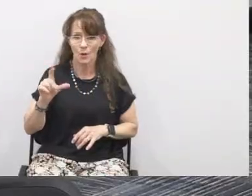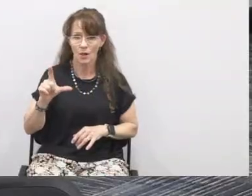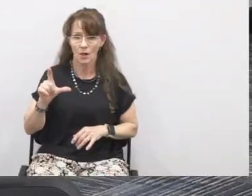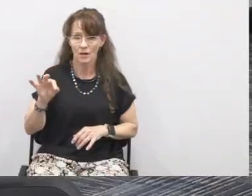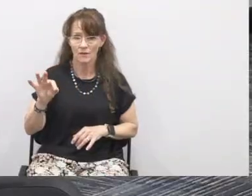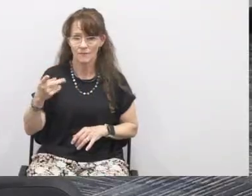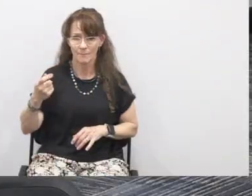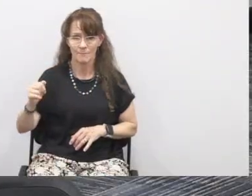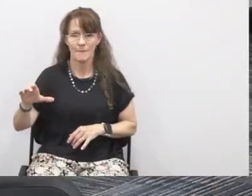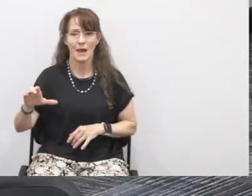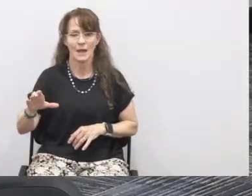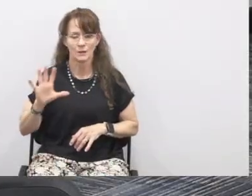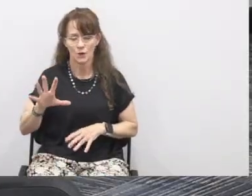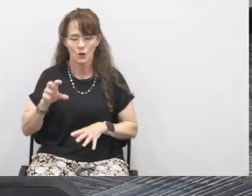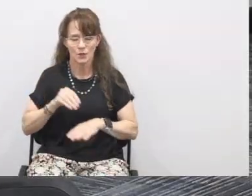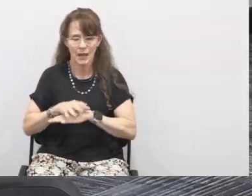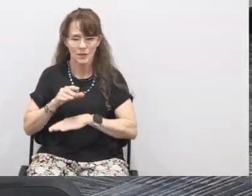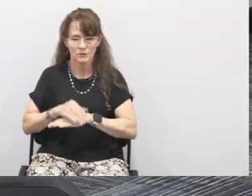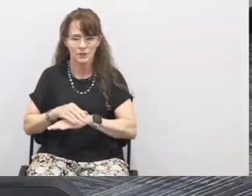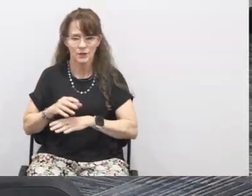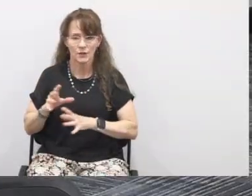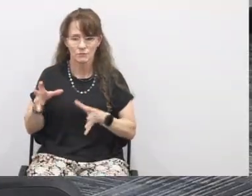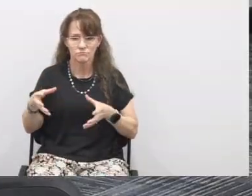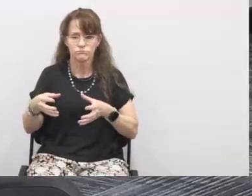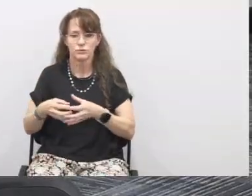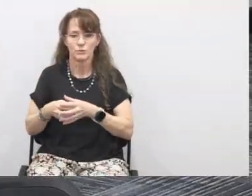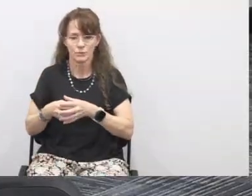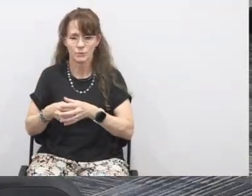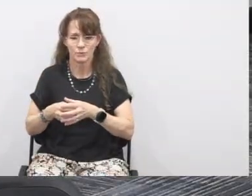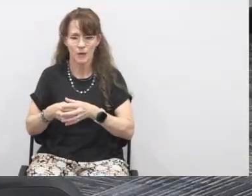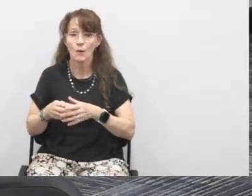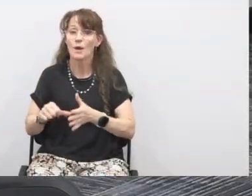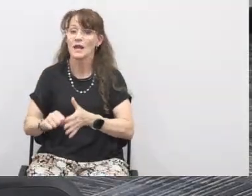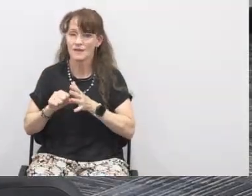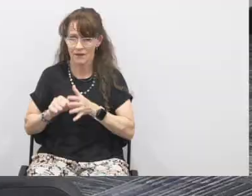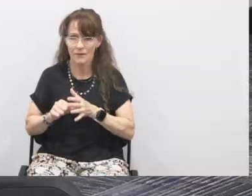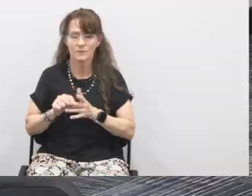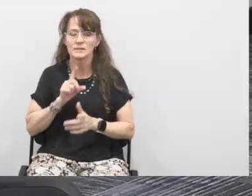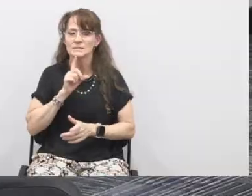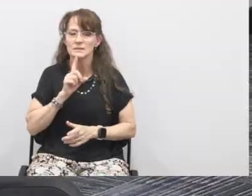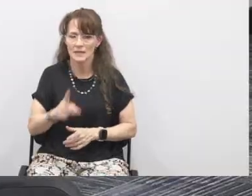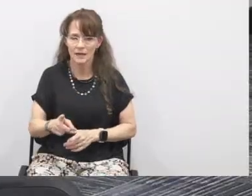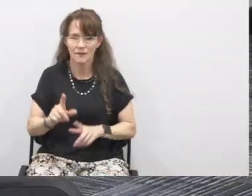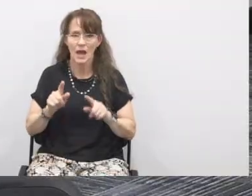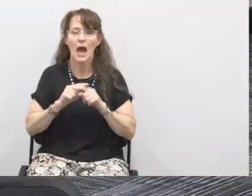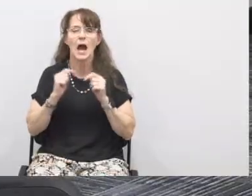with her Counselor Hernandez. And it is, I just wanna emphasize that it's definitely a team effort.